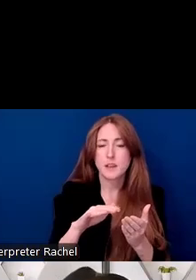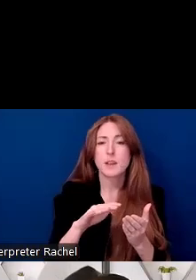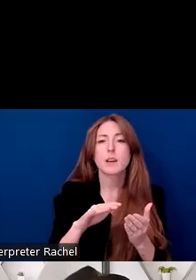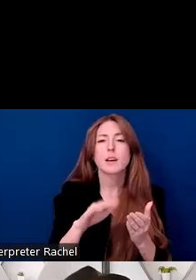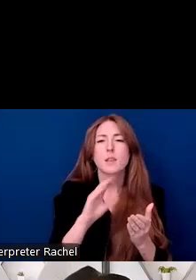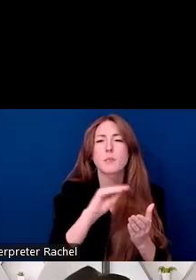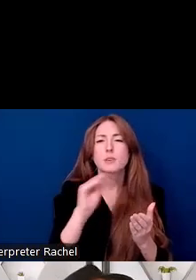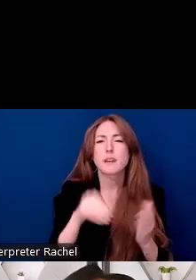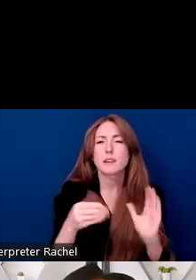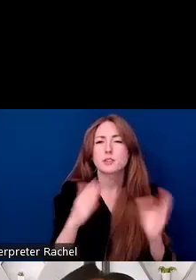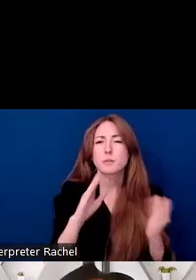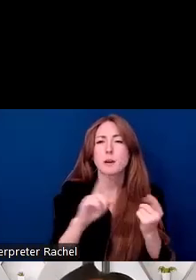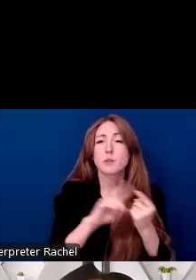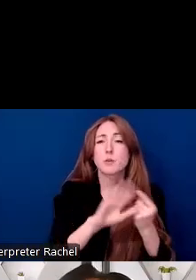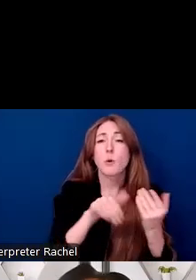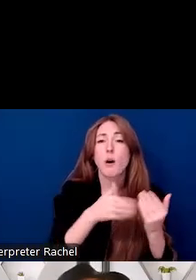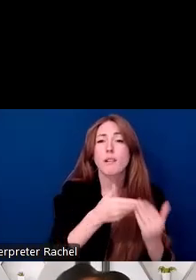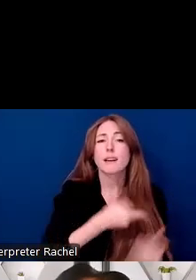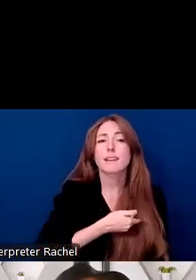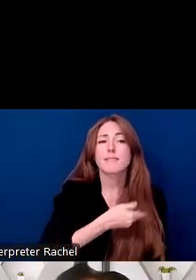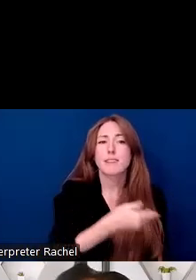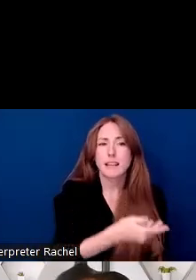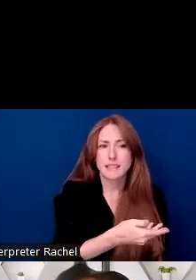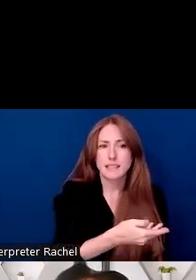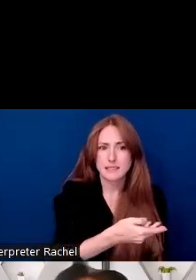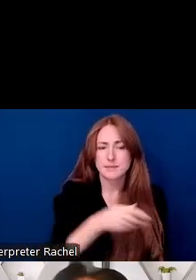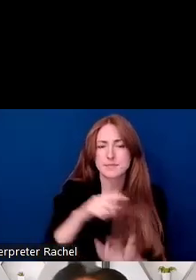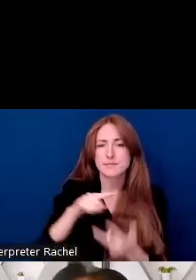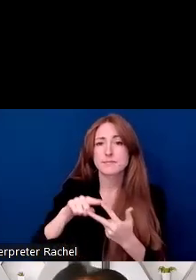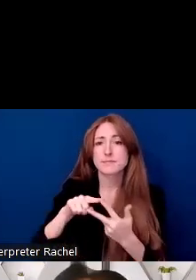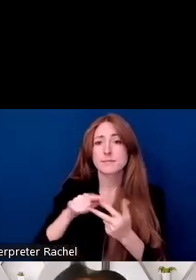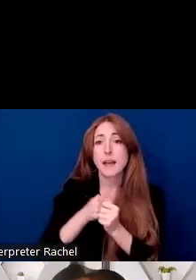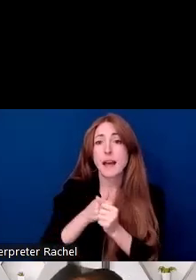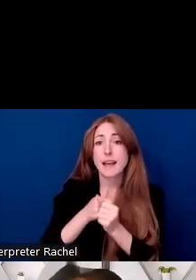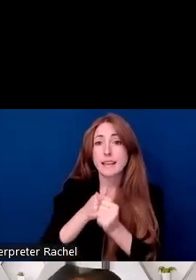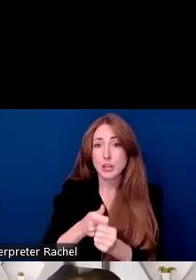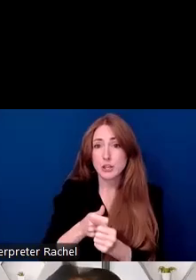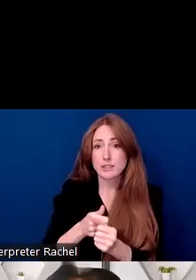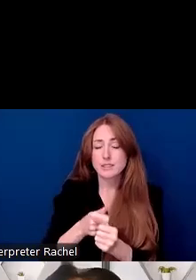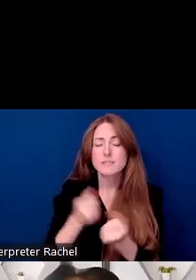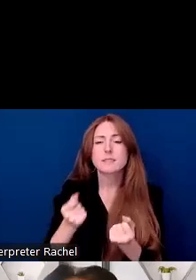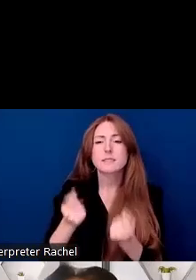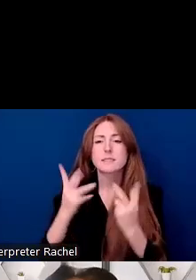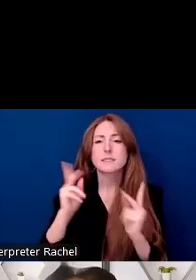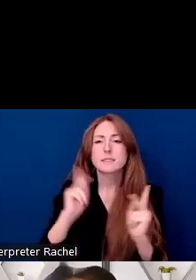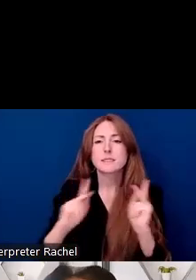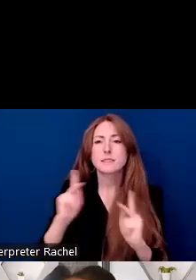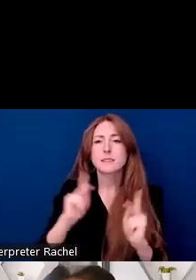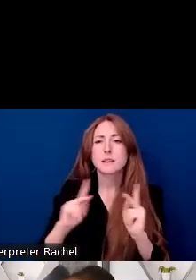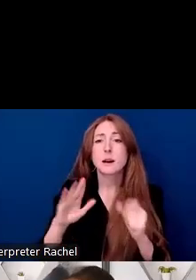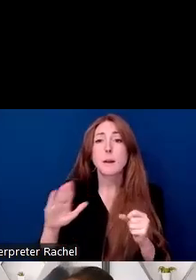rate divided as the proportion of participants who completed the intervention over all participants